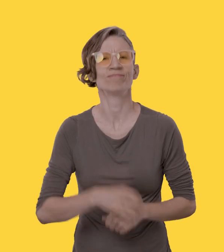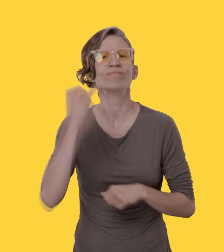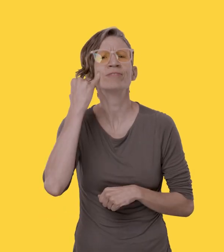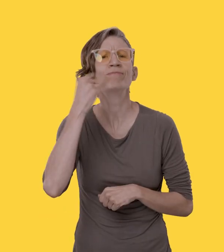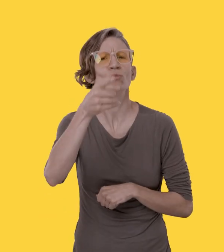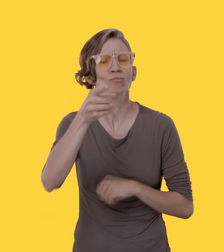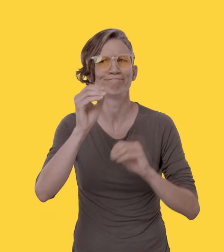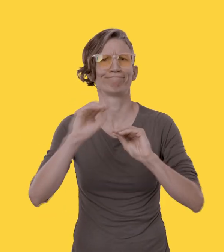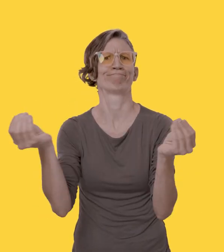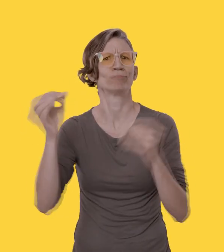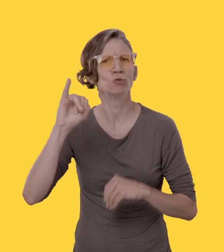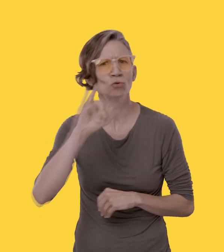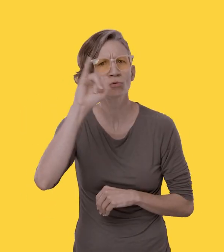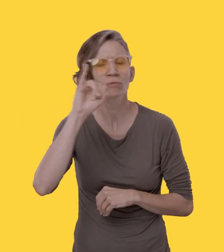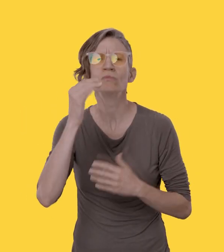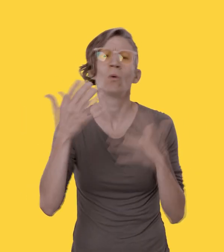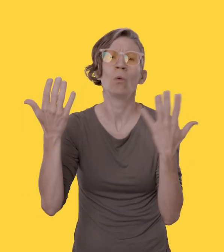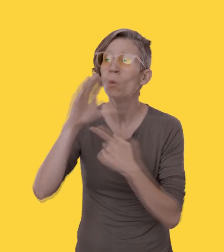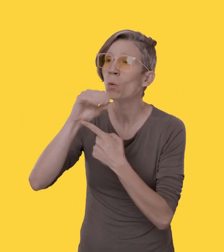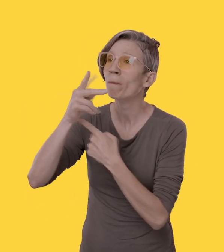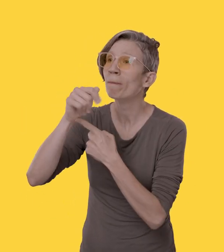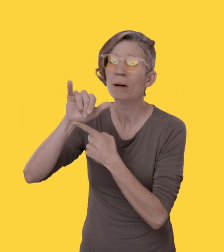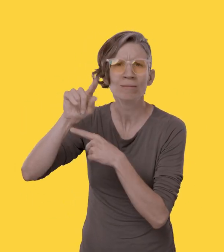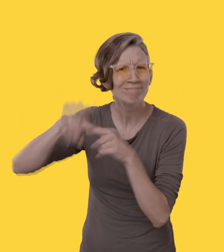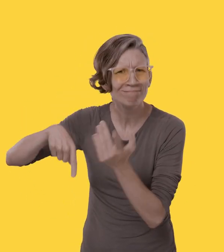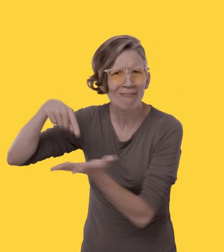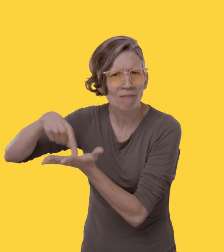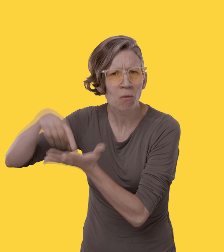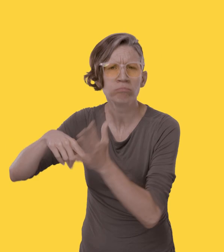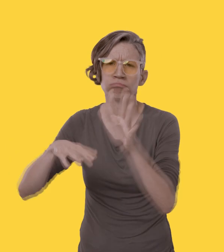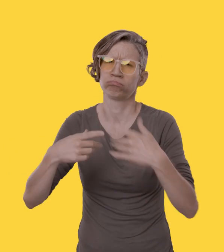If a patient does not have insurance or can't pay the co-pay, we would treat that in the same way